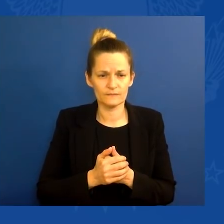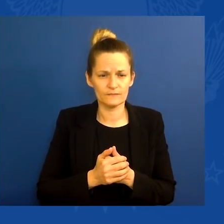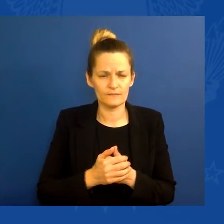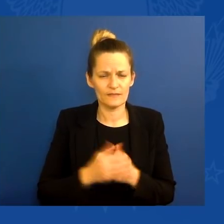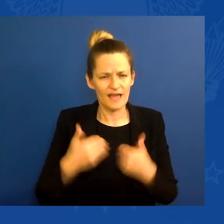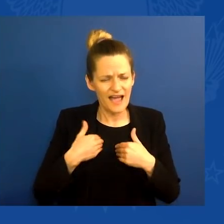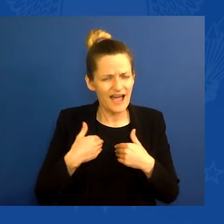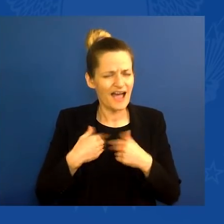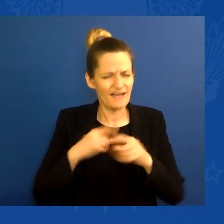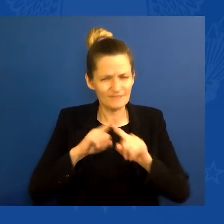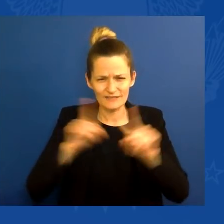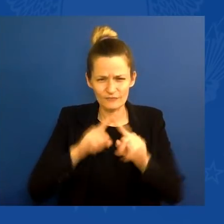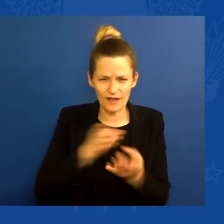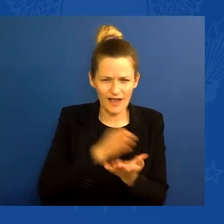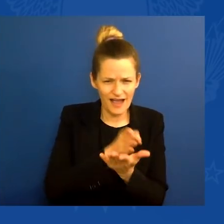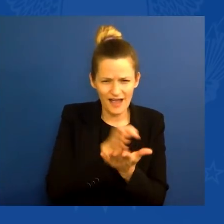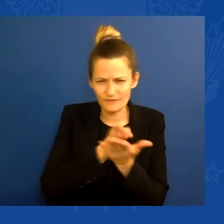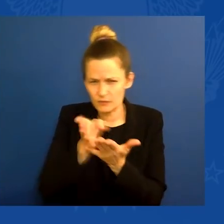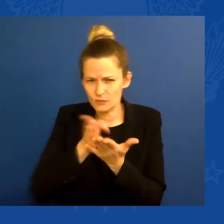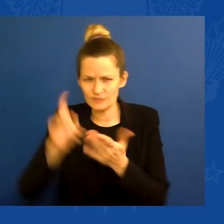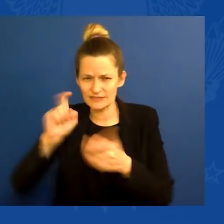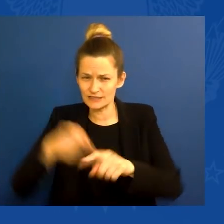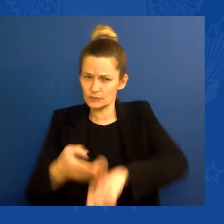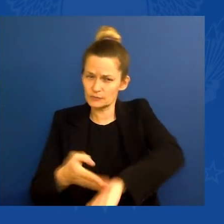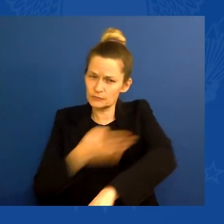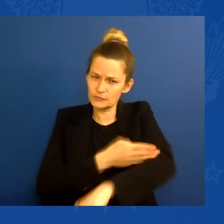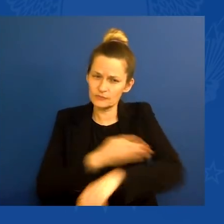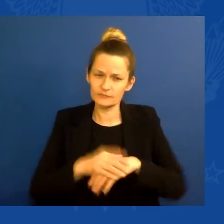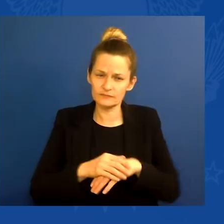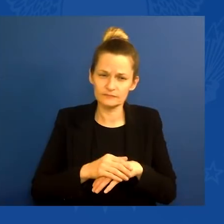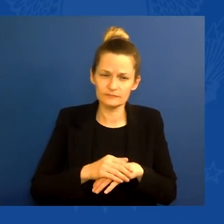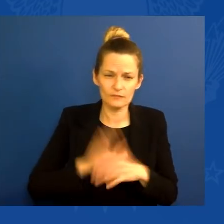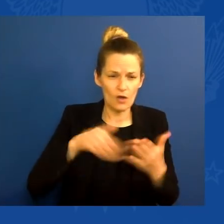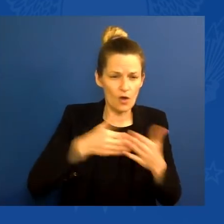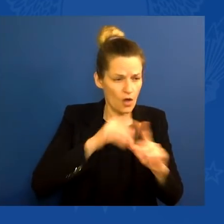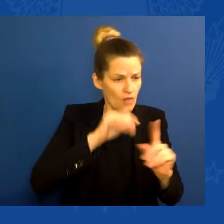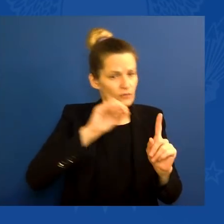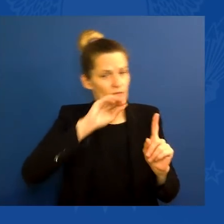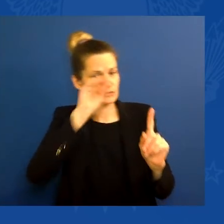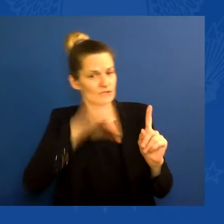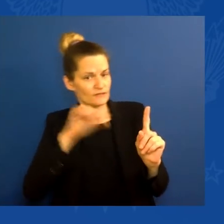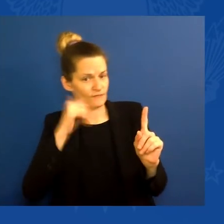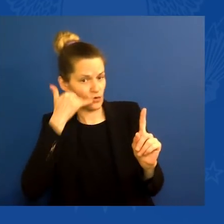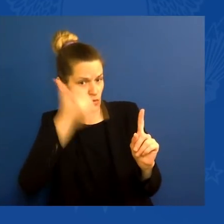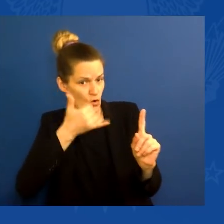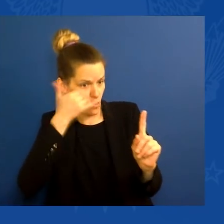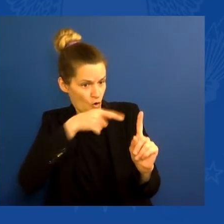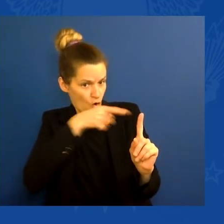that result in an officer's death are calls to intervene in a domestic violence dispute.